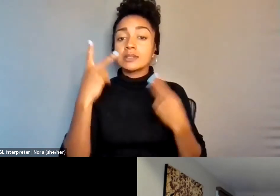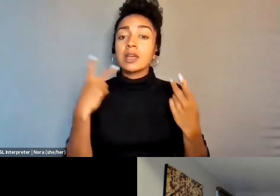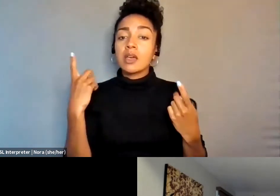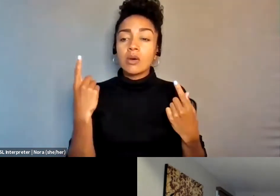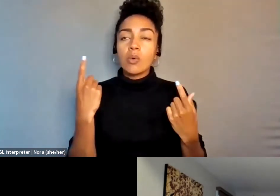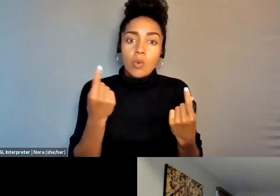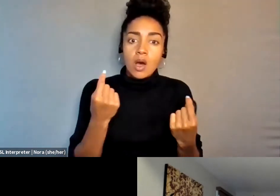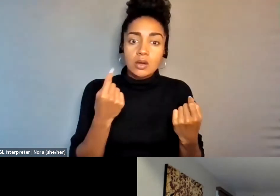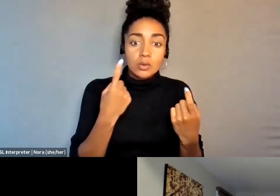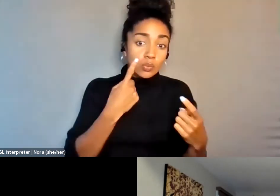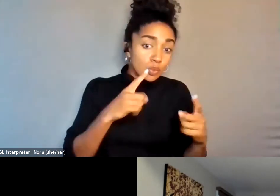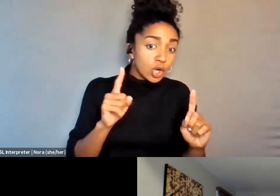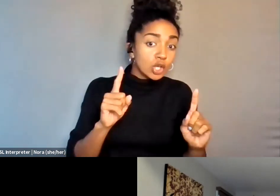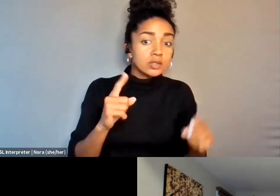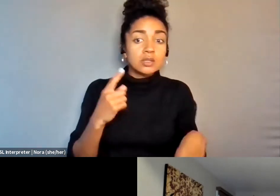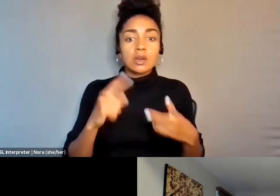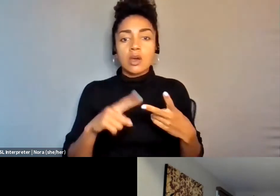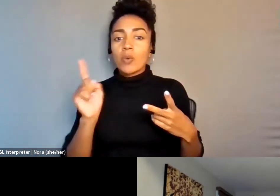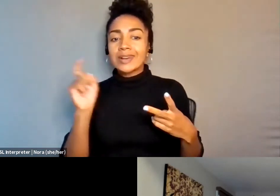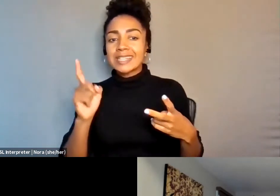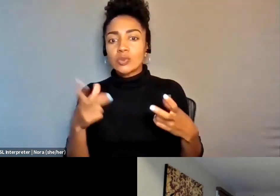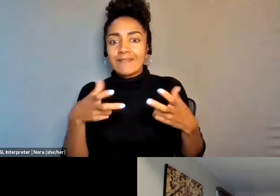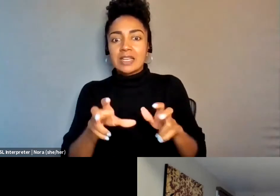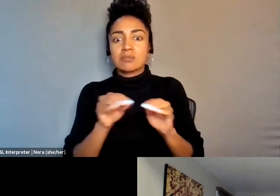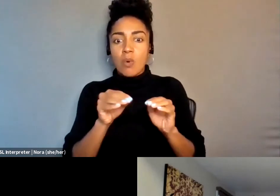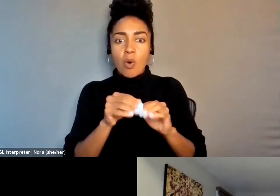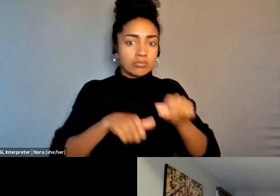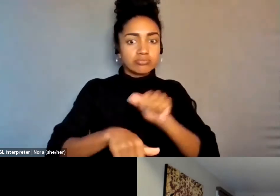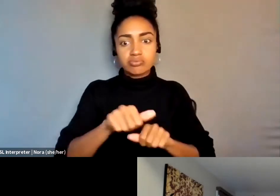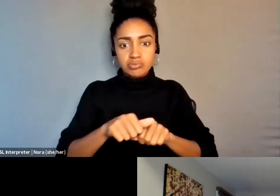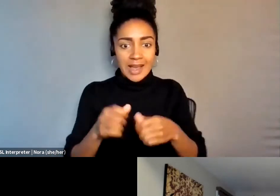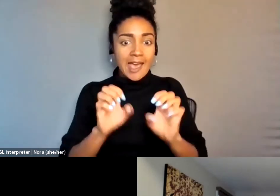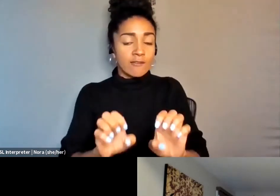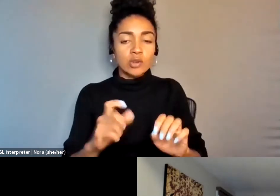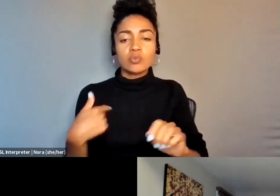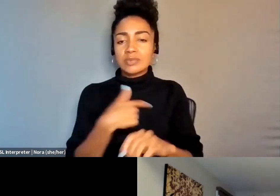we recognized for a long time that girls need access to life skills development, high-quality learning materials, trained teachers, mentors,